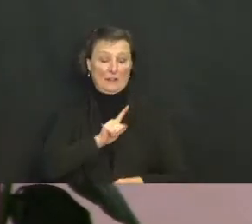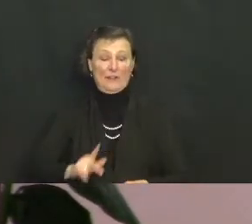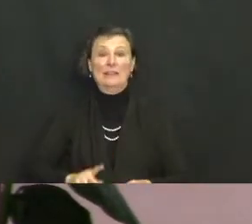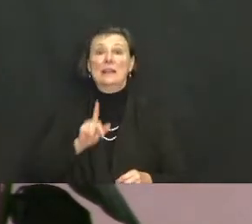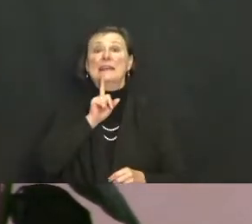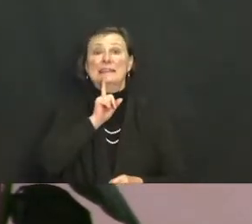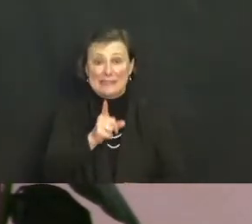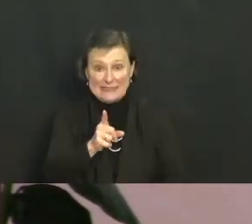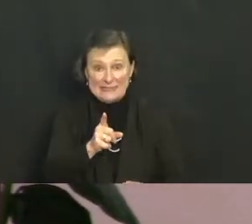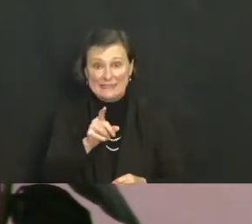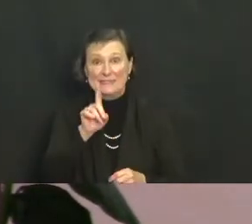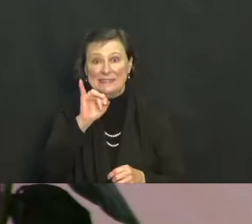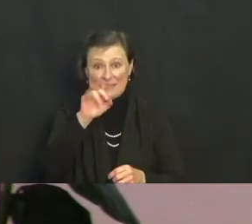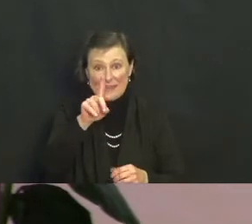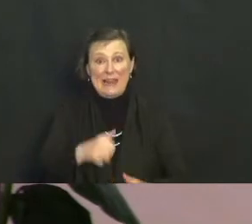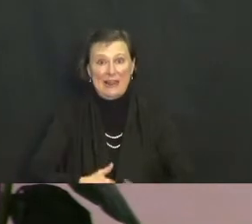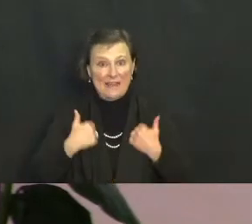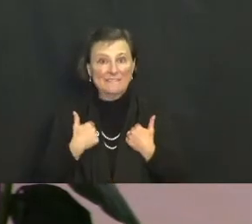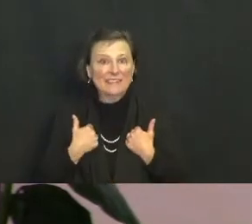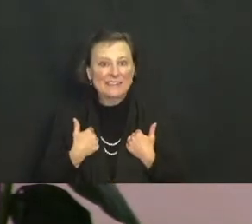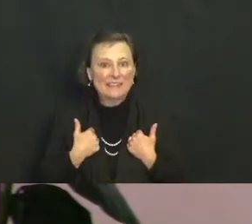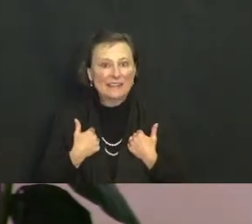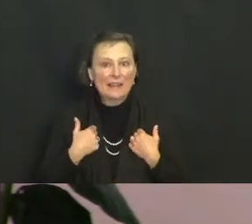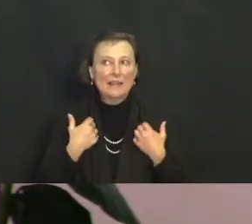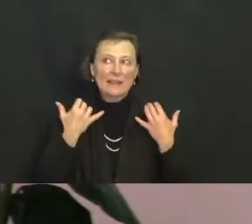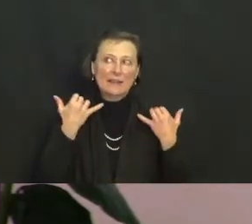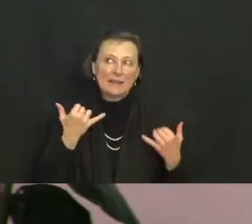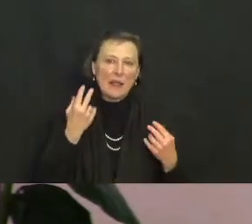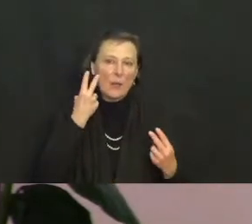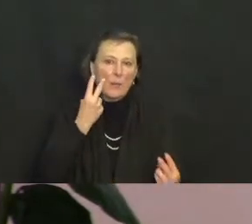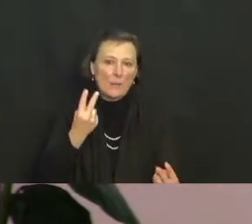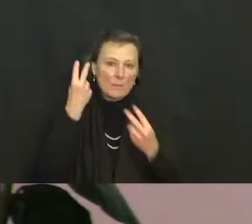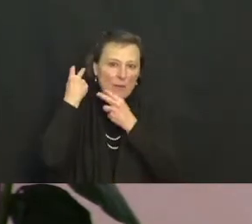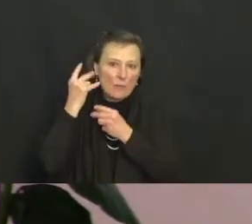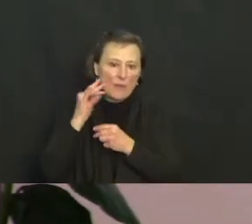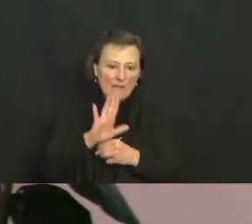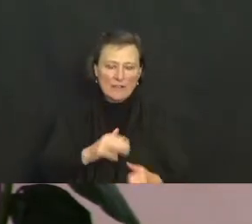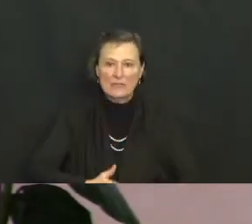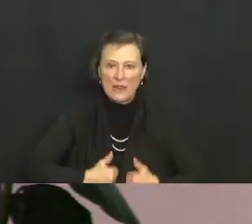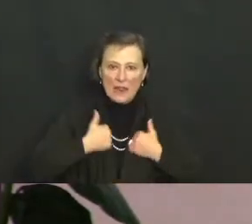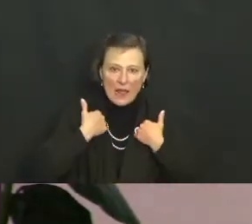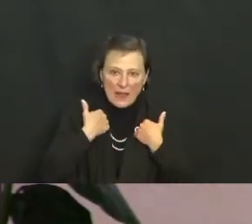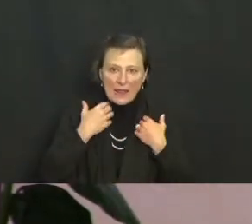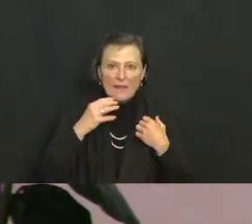The concern now, is that as the memory of his life and ministry fades and becomes more